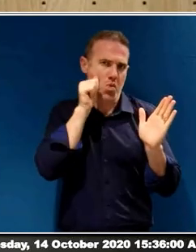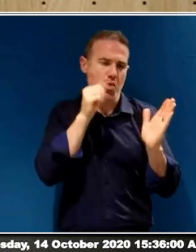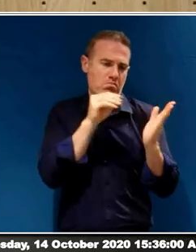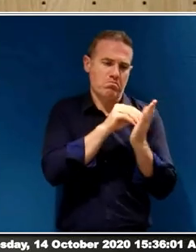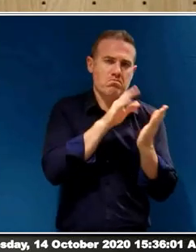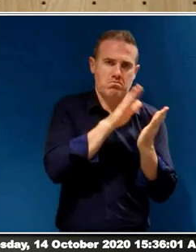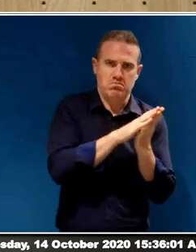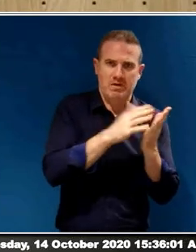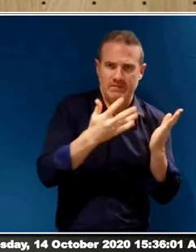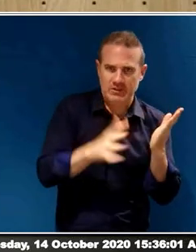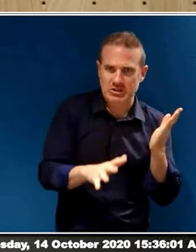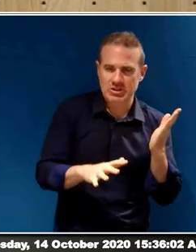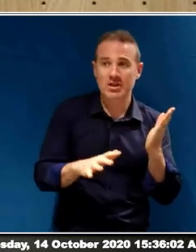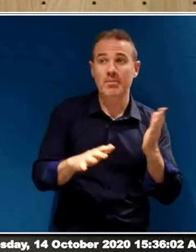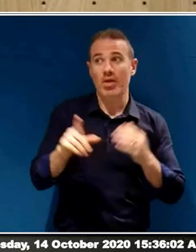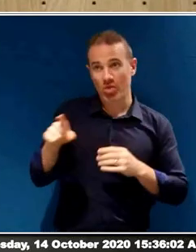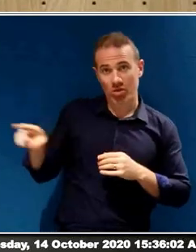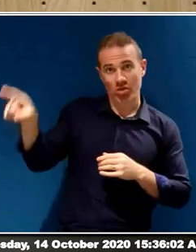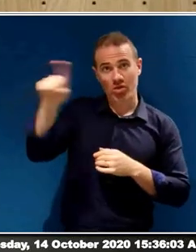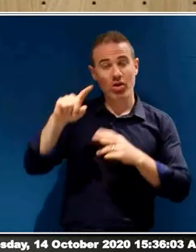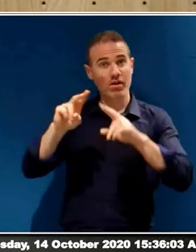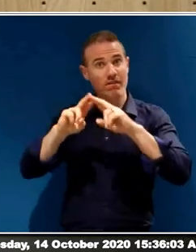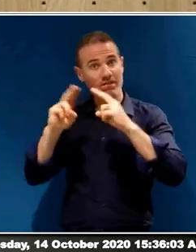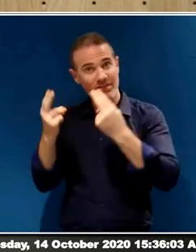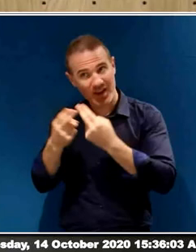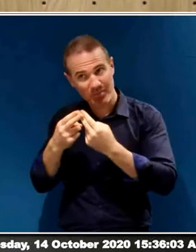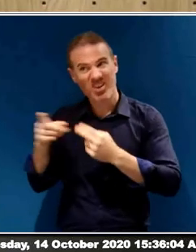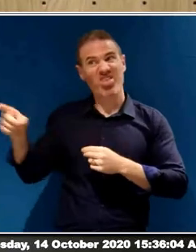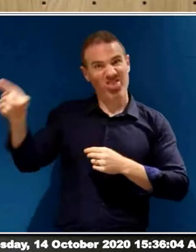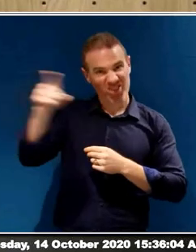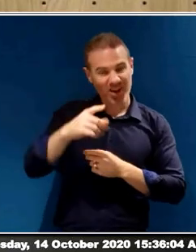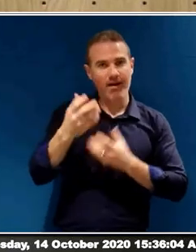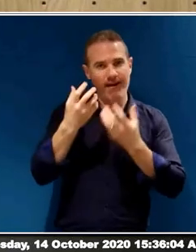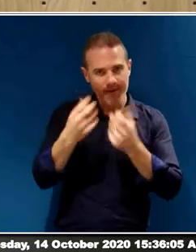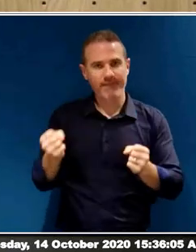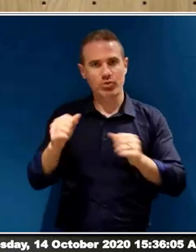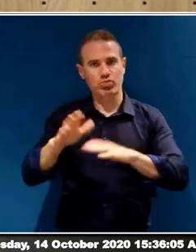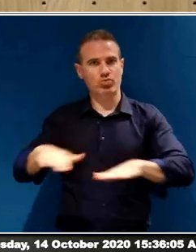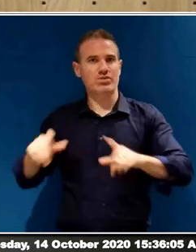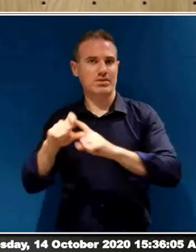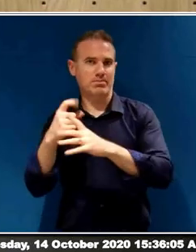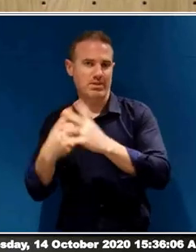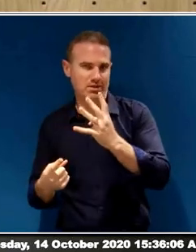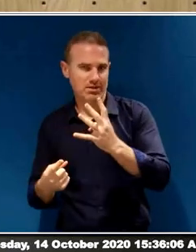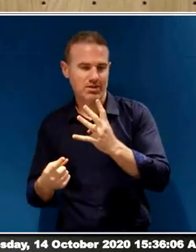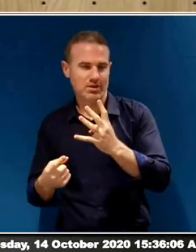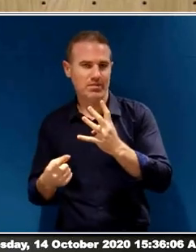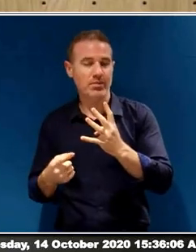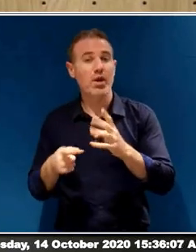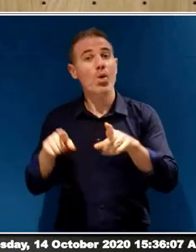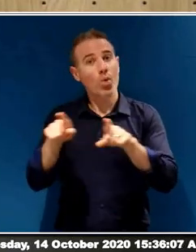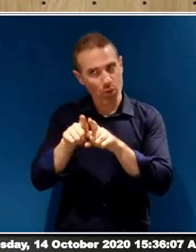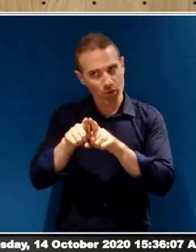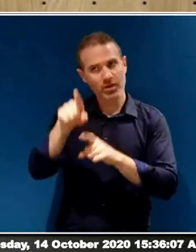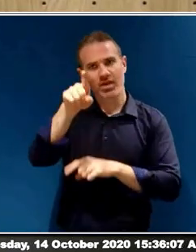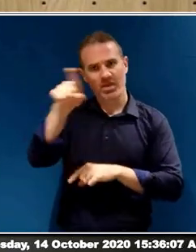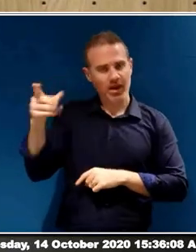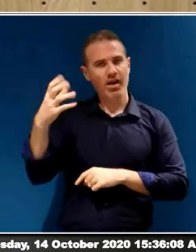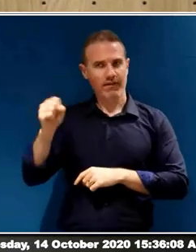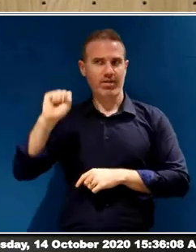children who have disability but may also have a particular view on education because of the organisation that they're a member of.